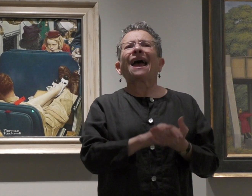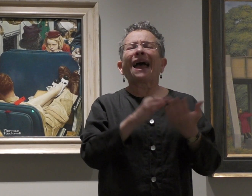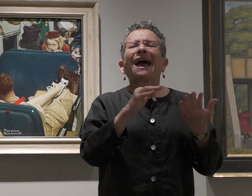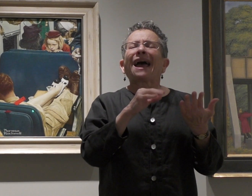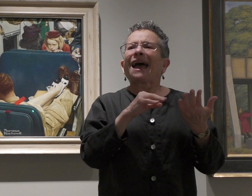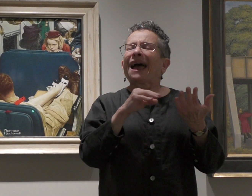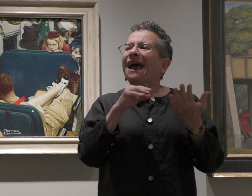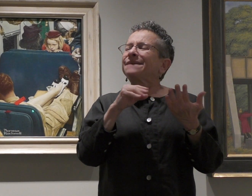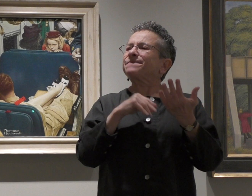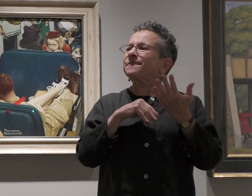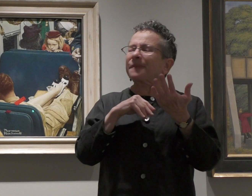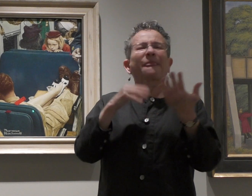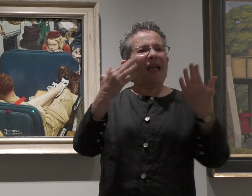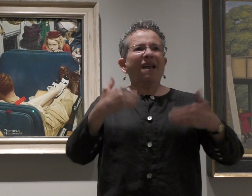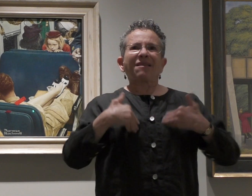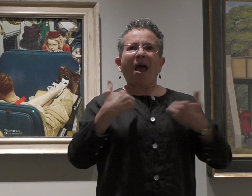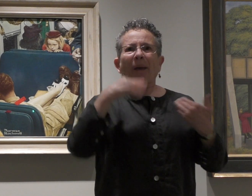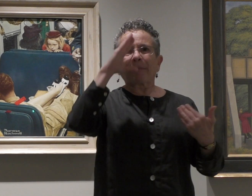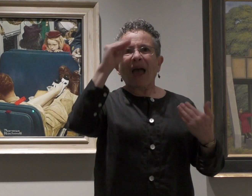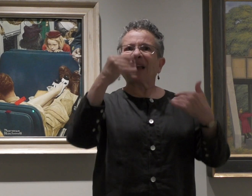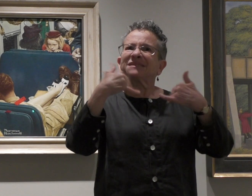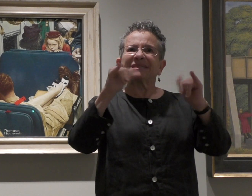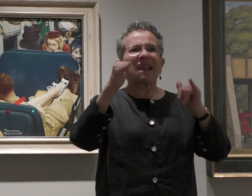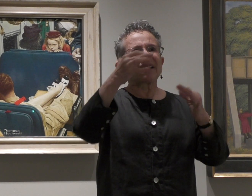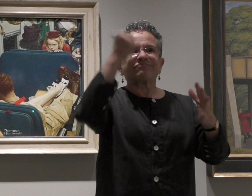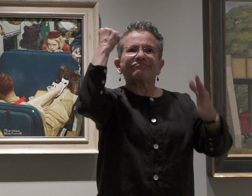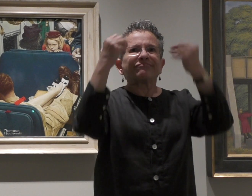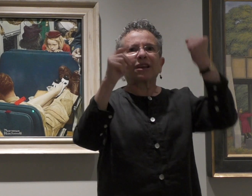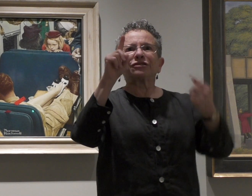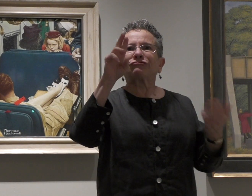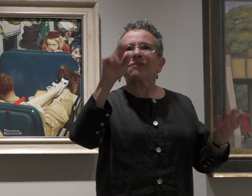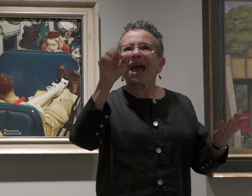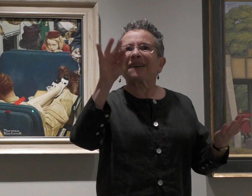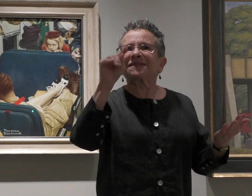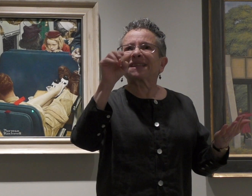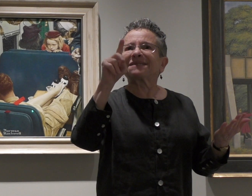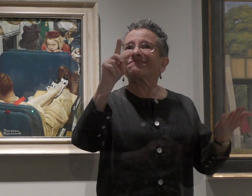So at this time, young men were still being drafted.